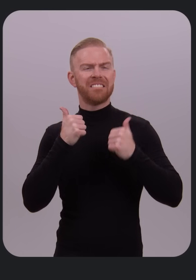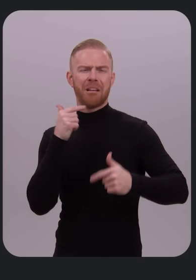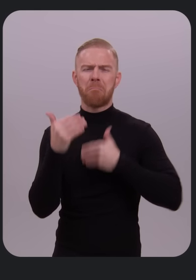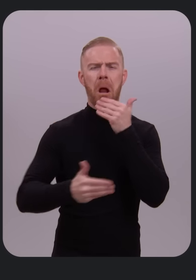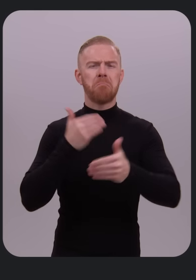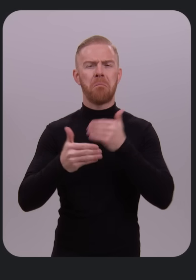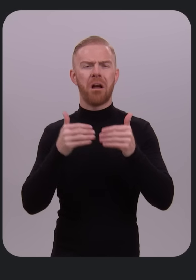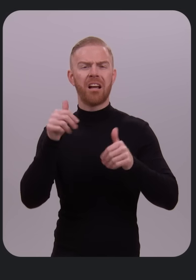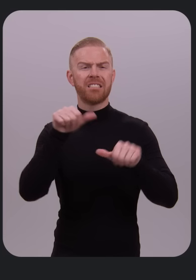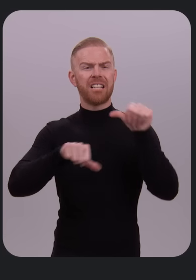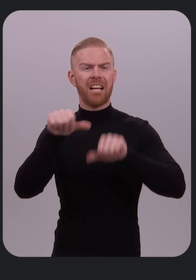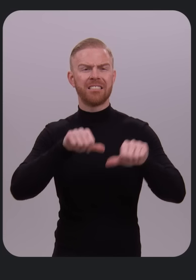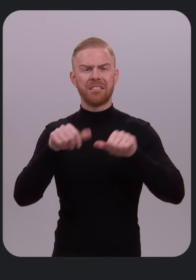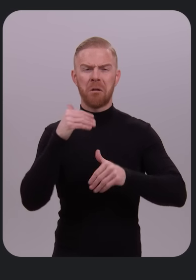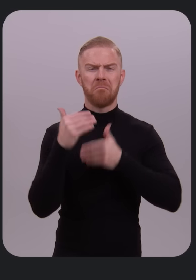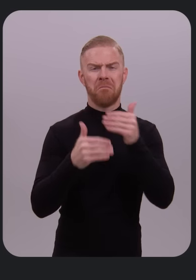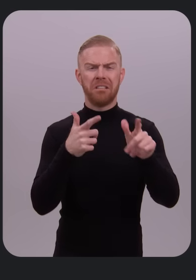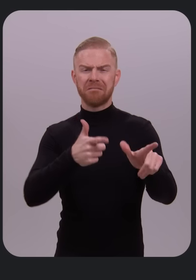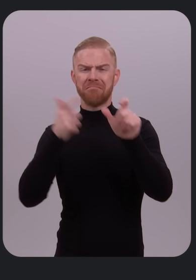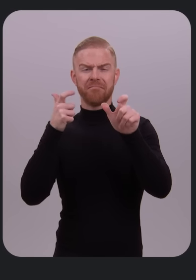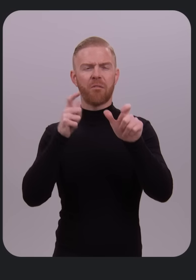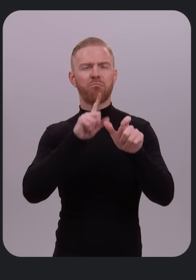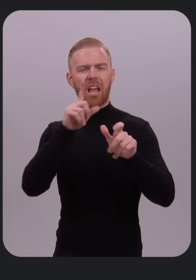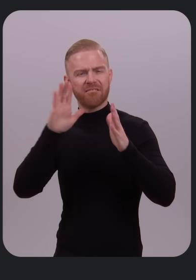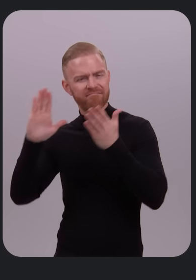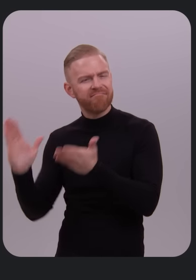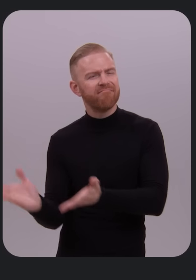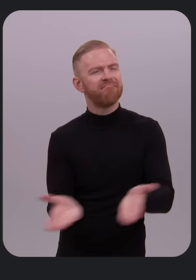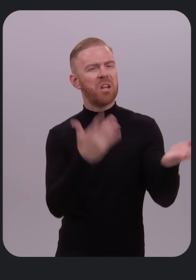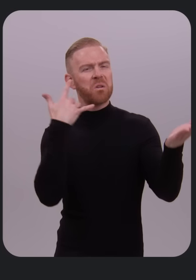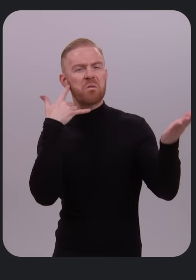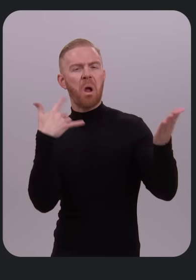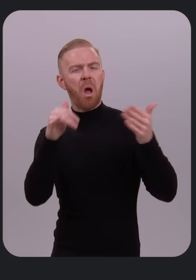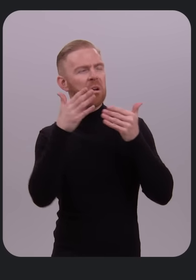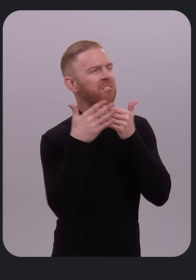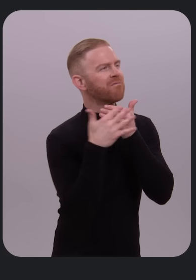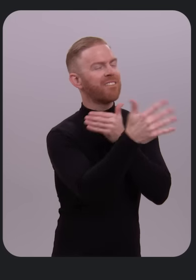and ushering in a new golden age of discovery and wonder. [VIDEO PLAYBACK]